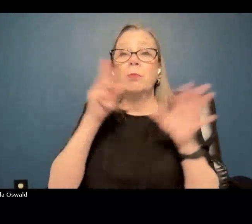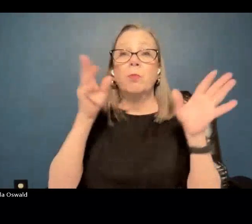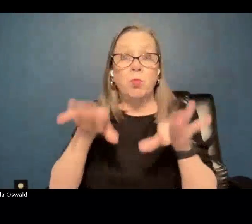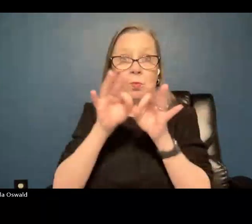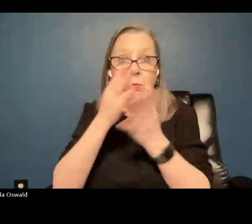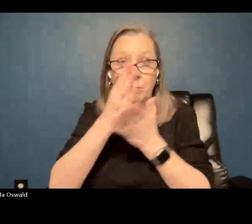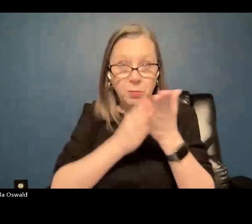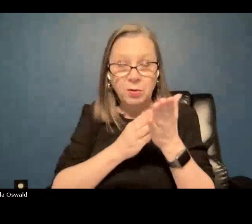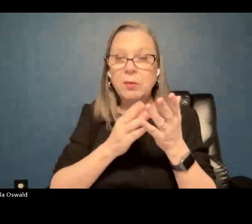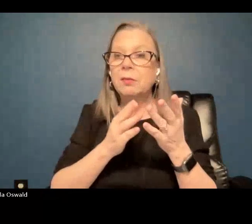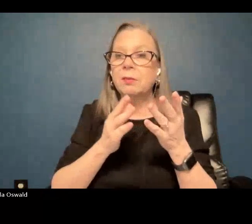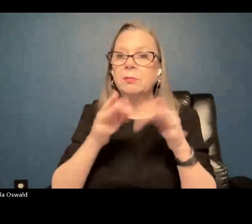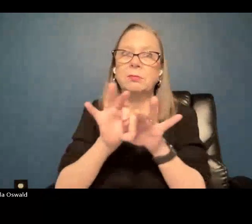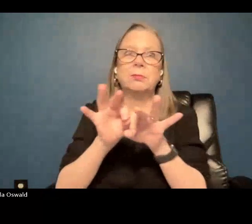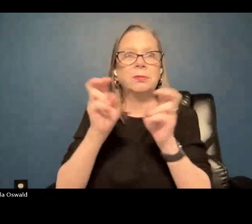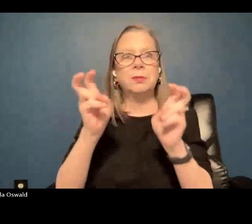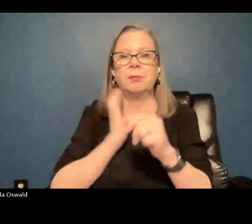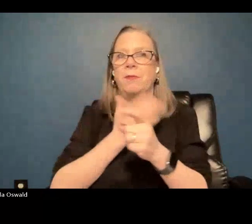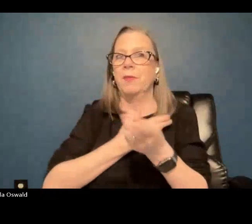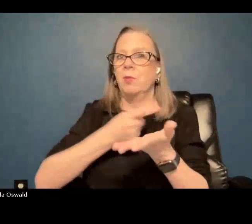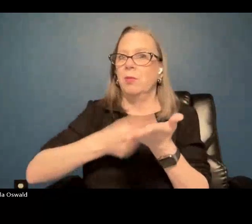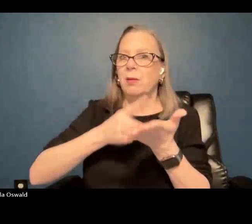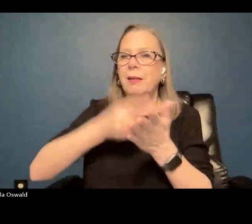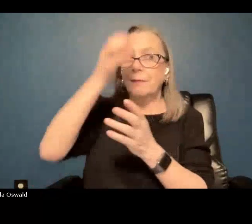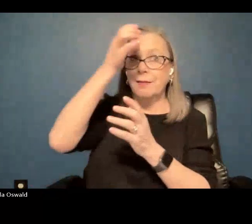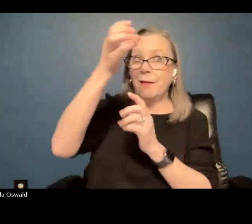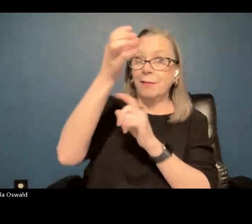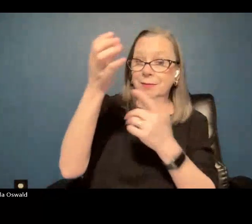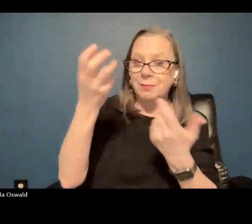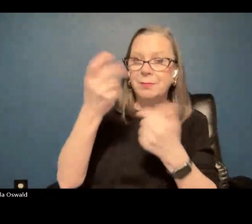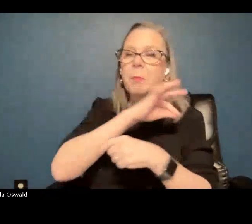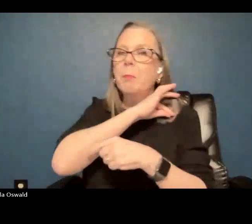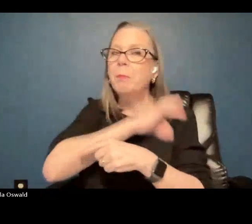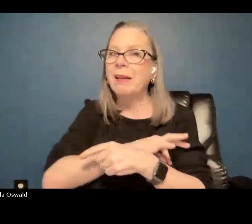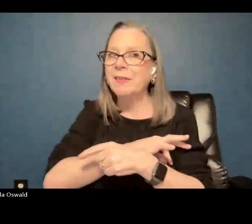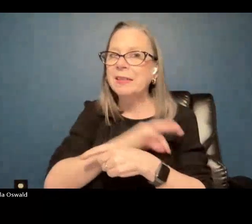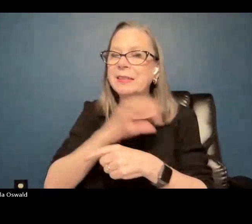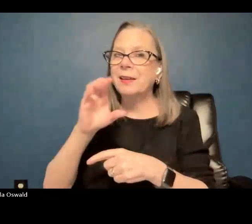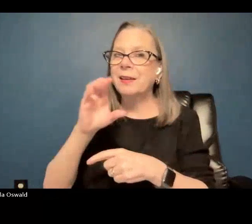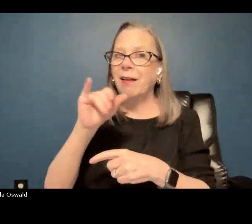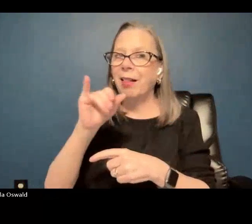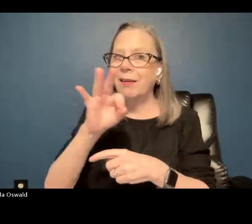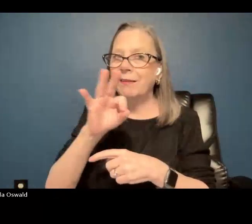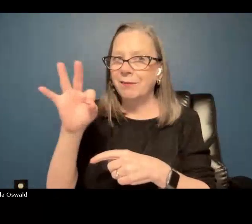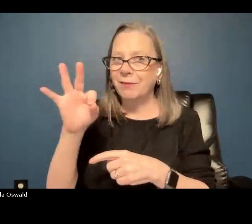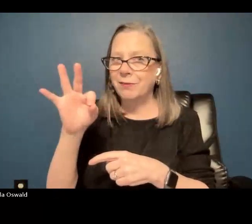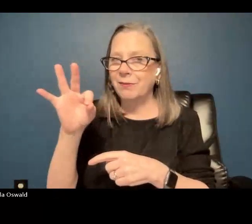our conversations was the concept of the benefits cliff. And you know, what we learned is that that is a real